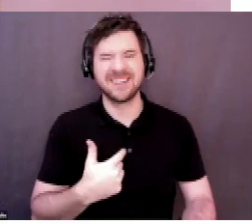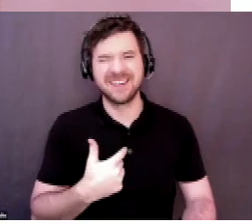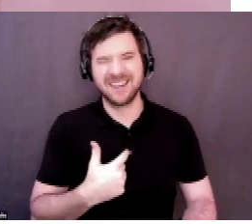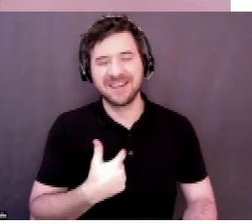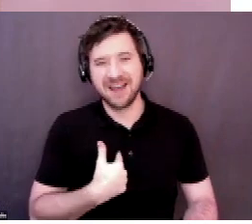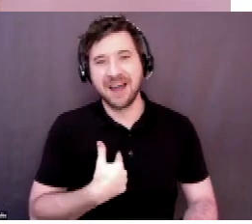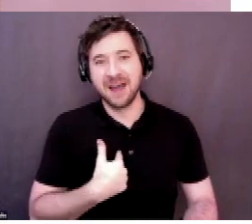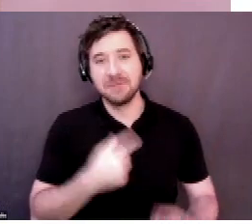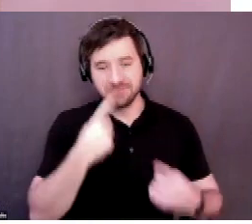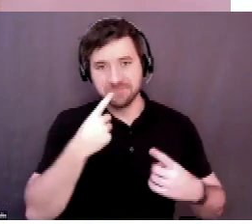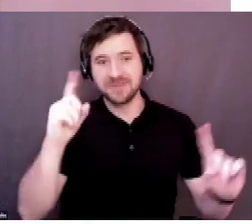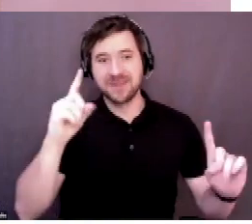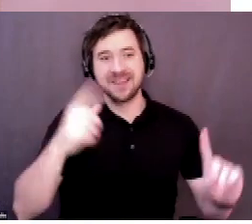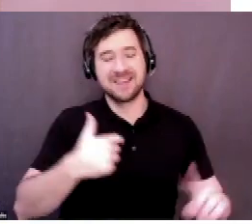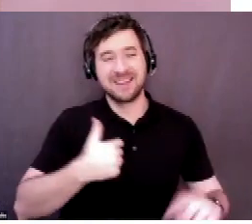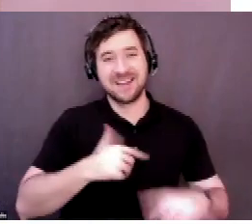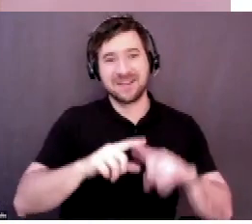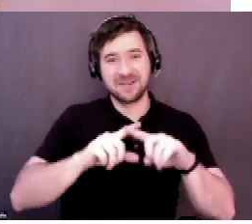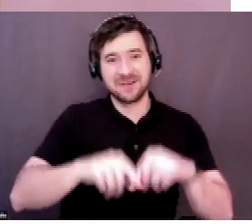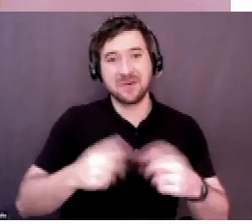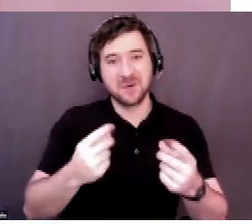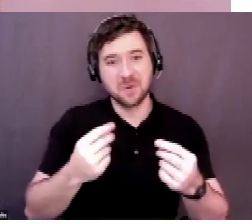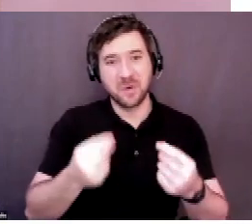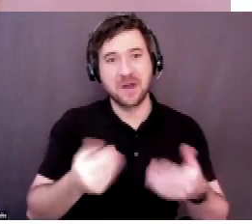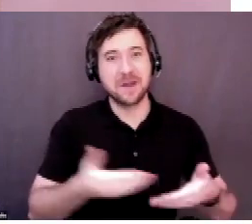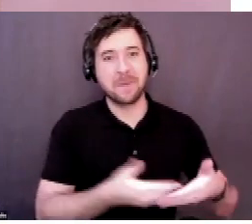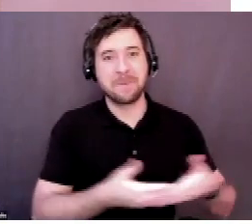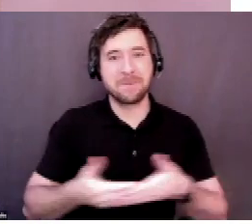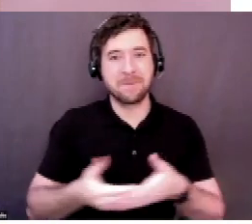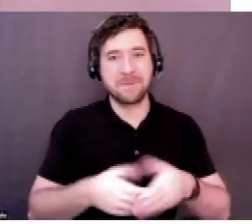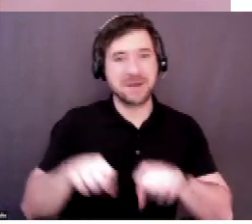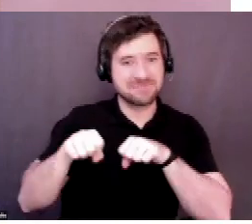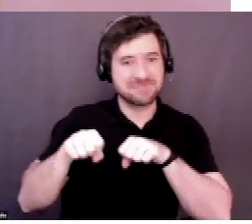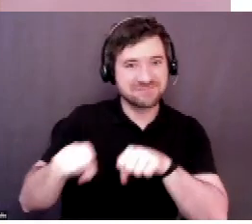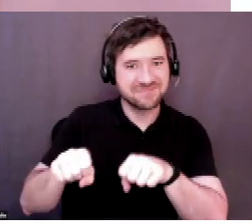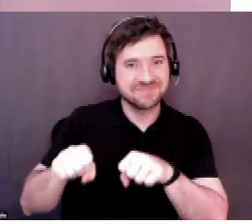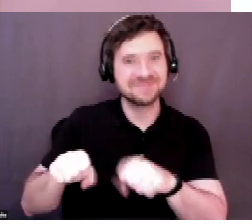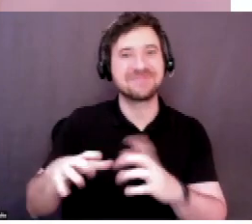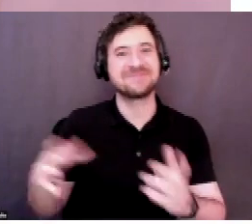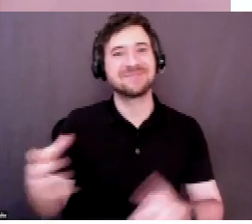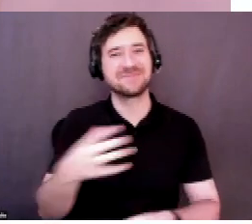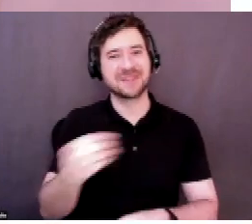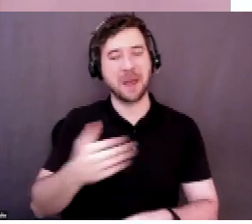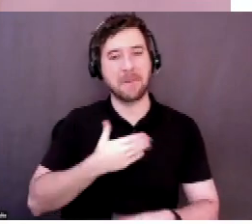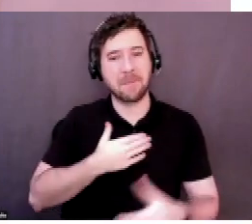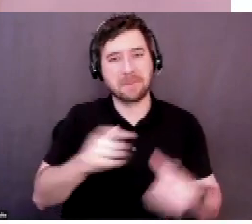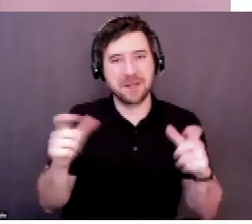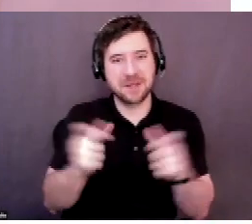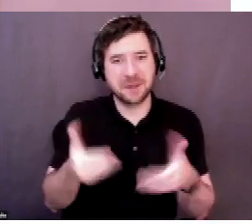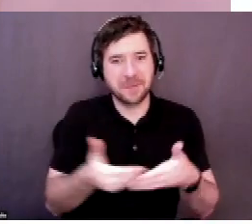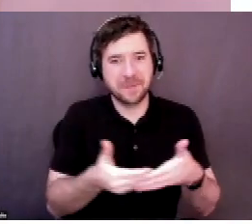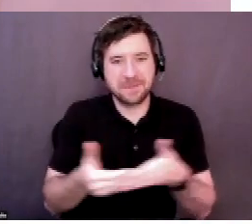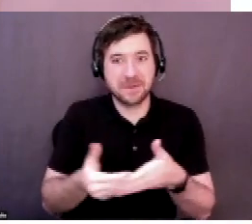And how my tiny little baby is a seventh grader.